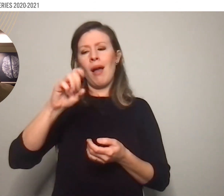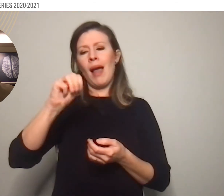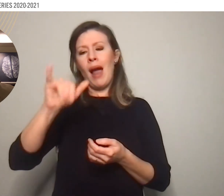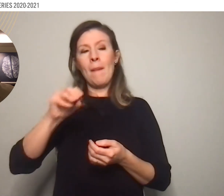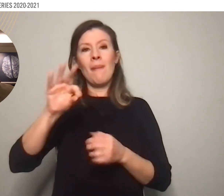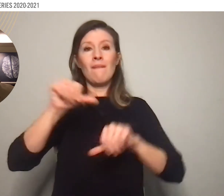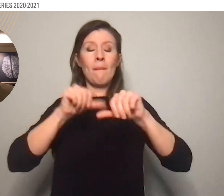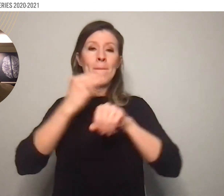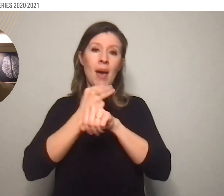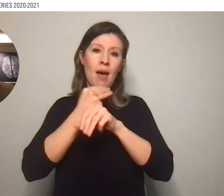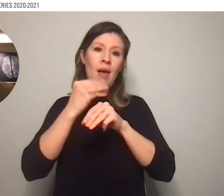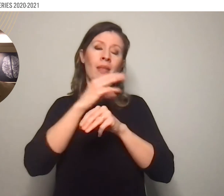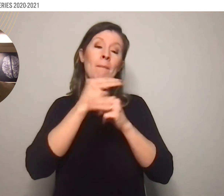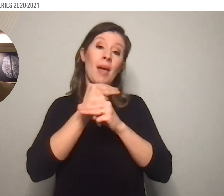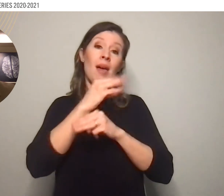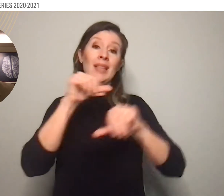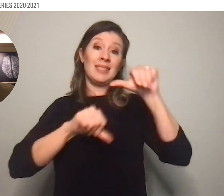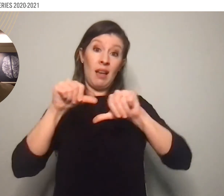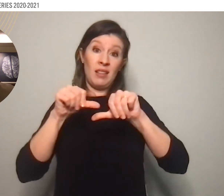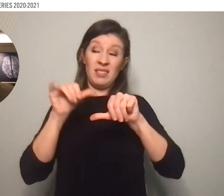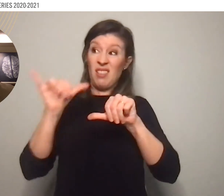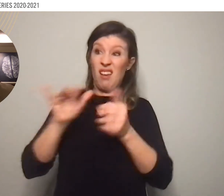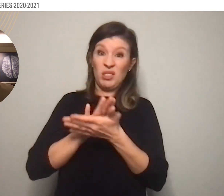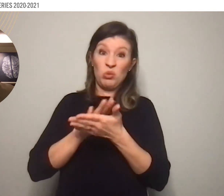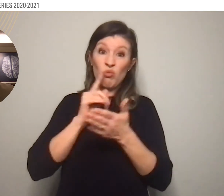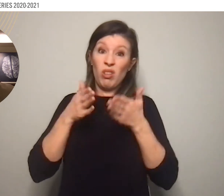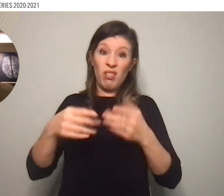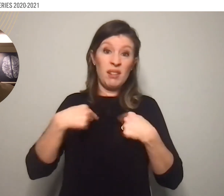It allowed folks like myself and others that would otherwise not have any chance at getting